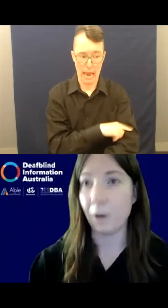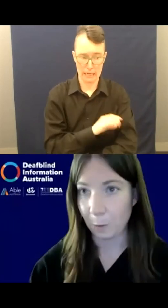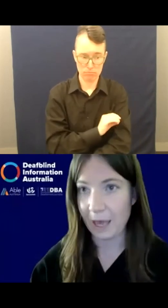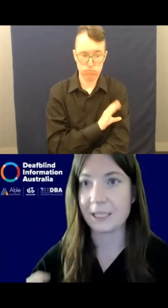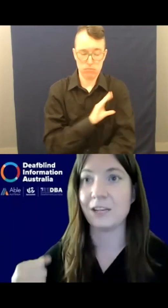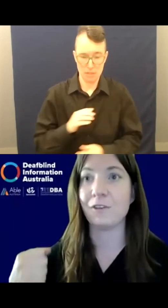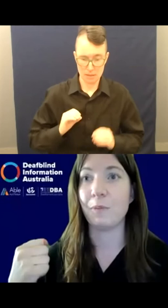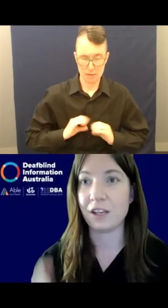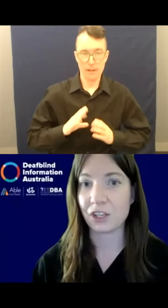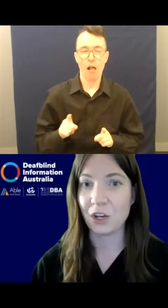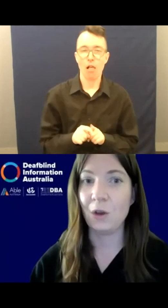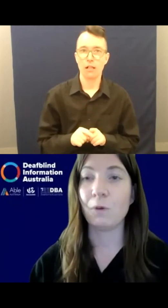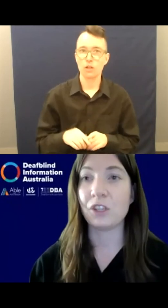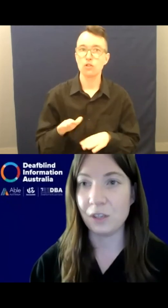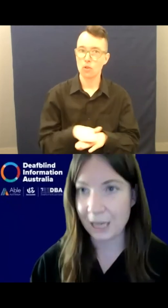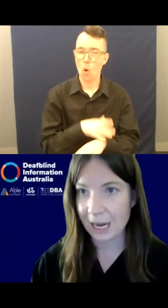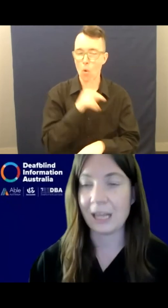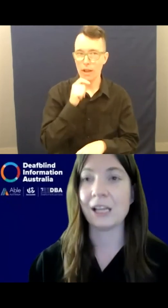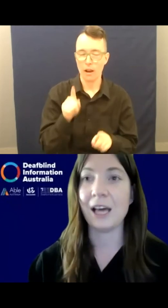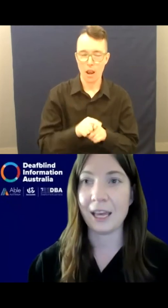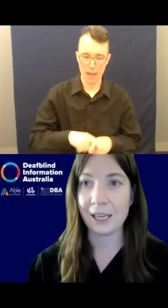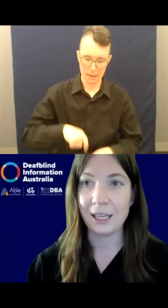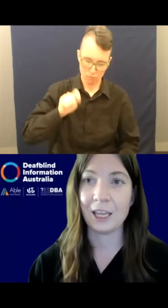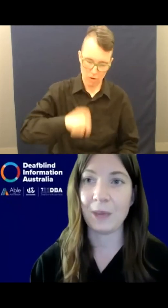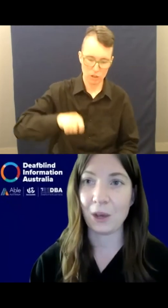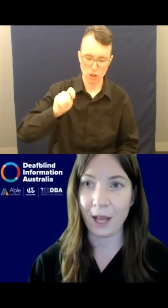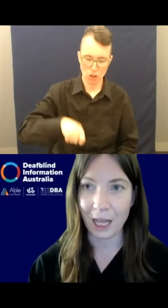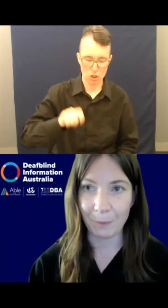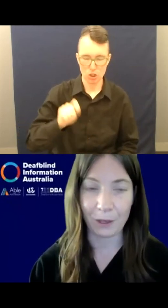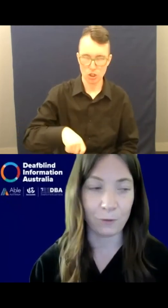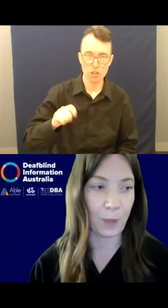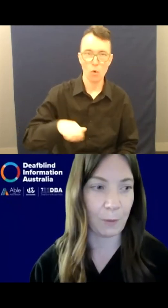pounding of a brush or kneading clay can be quite calming for people.